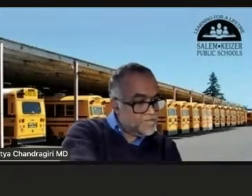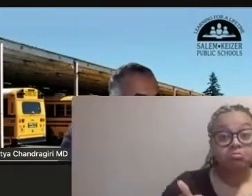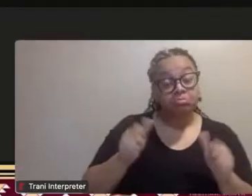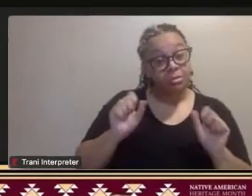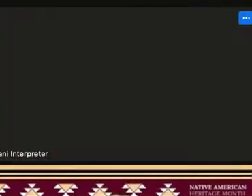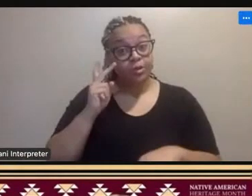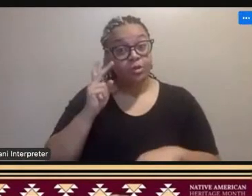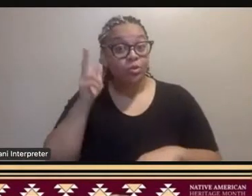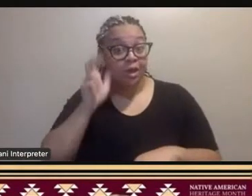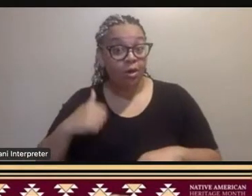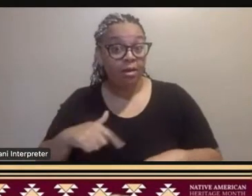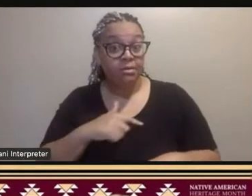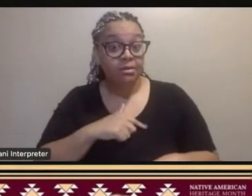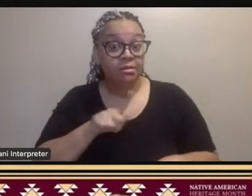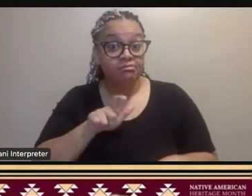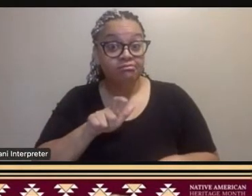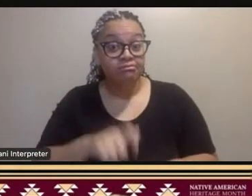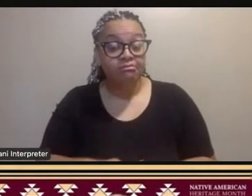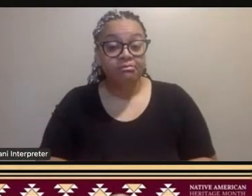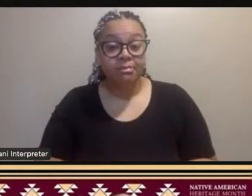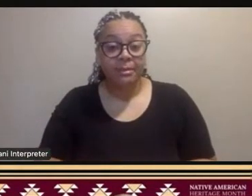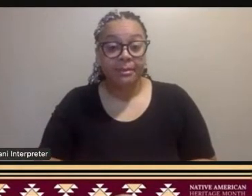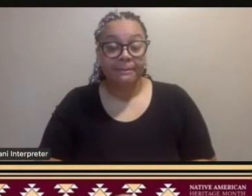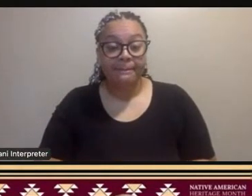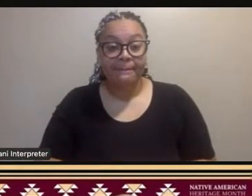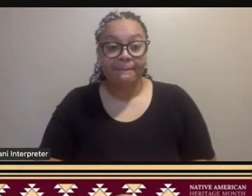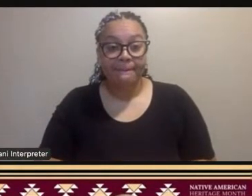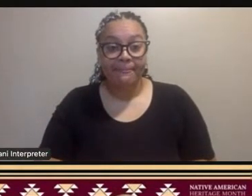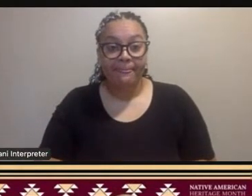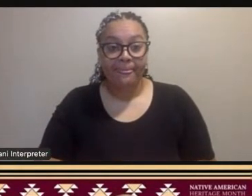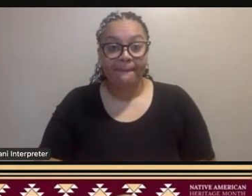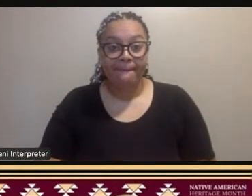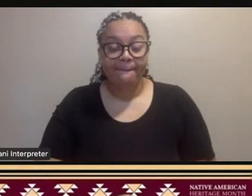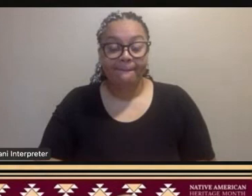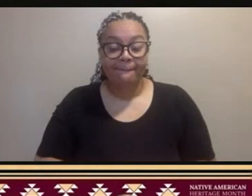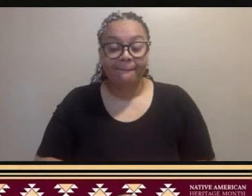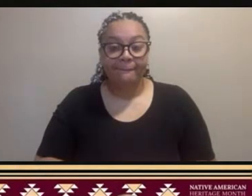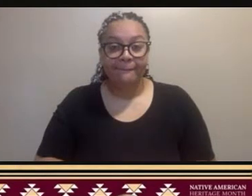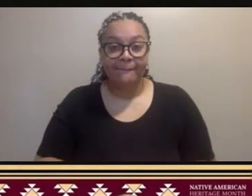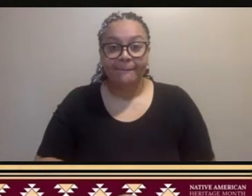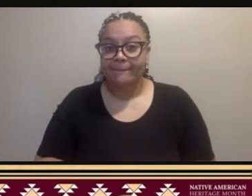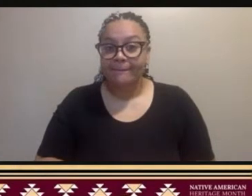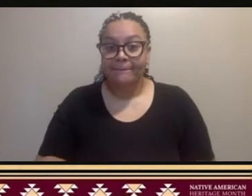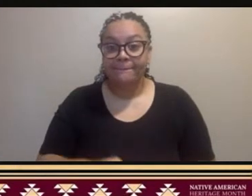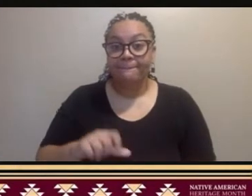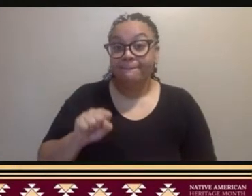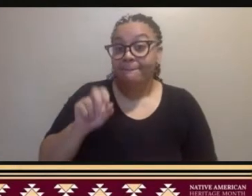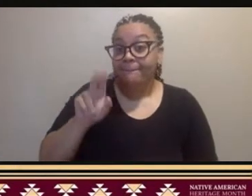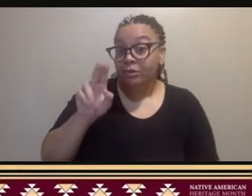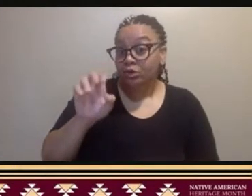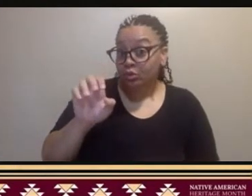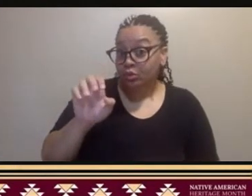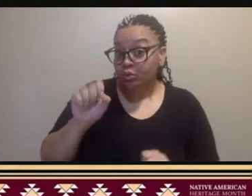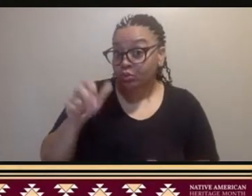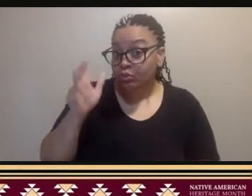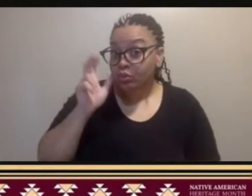NEXT STEP WE HAVE SUE MYERS.